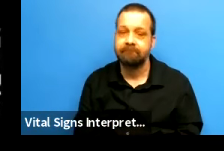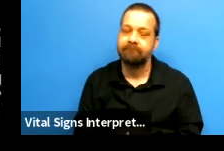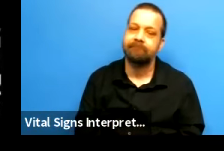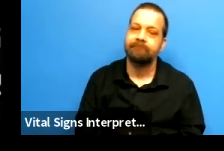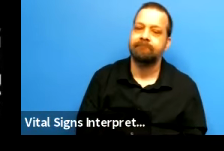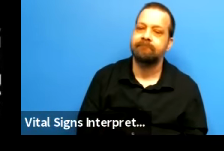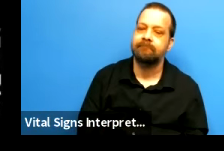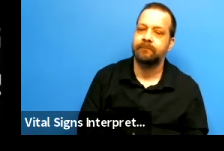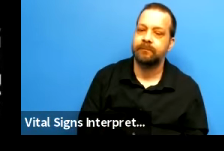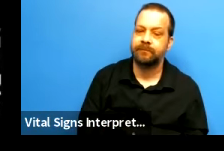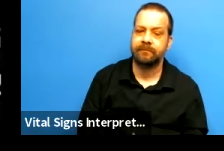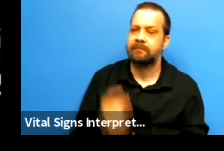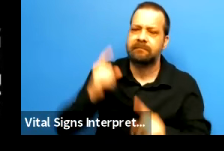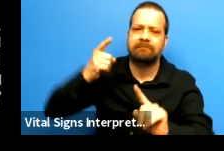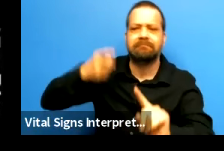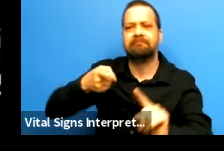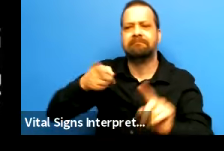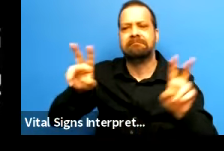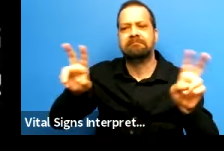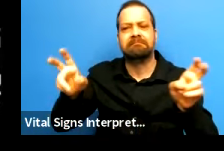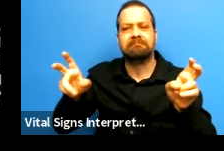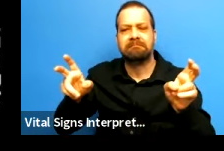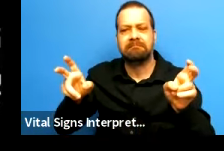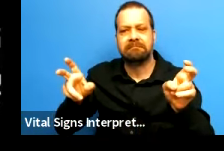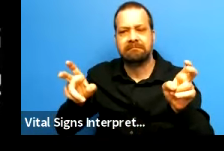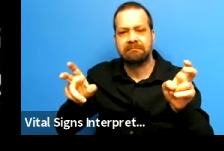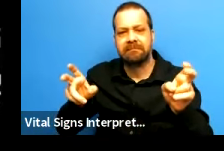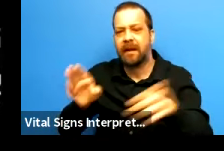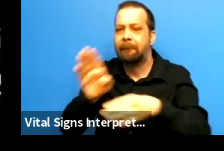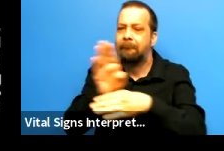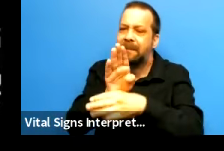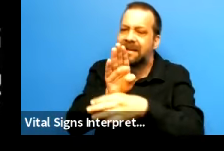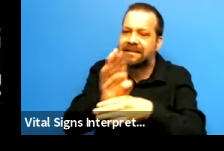Today's topic is focused on businesses and employers.